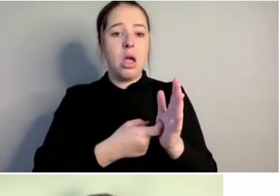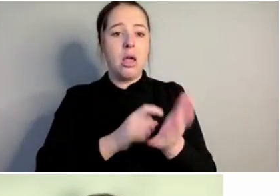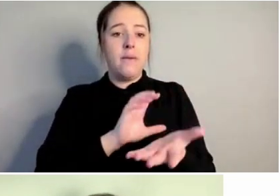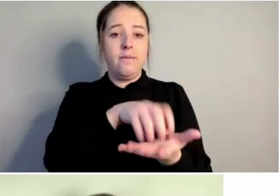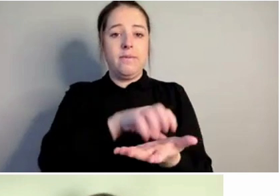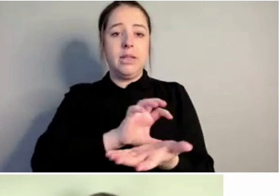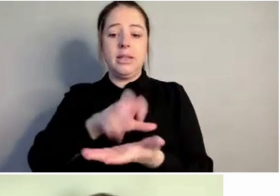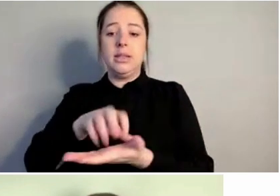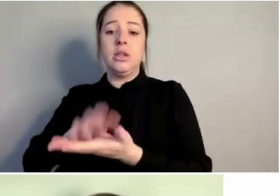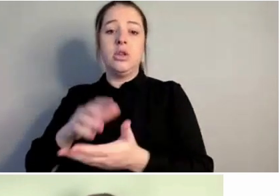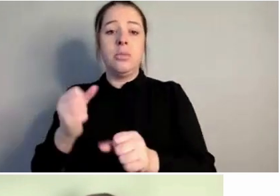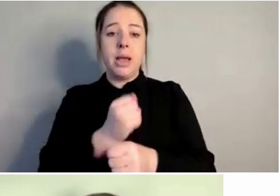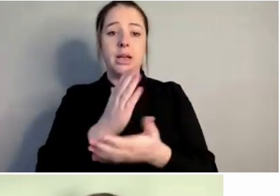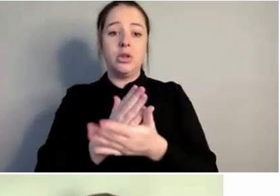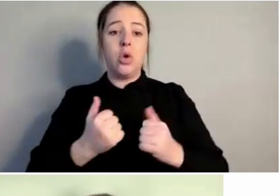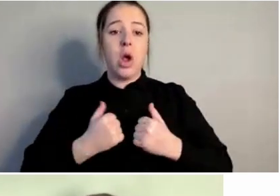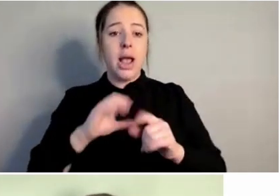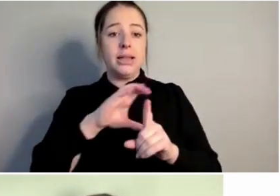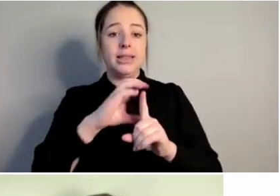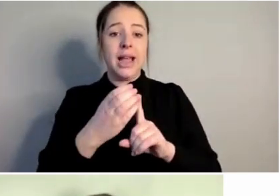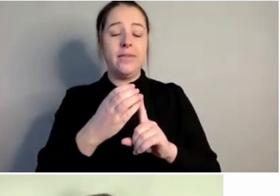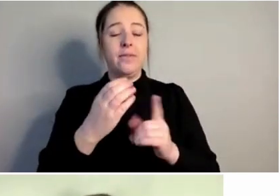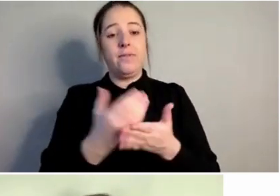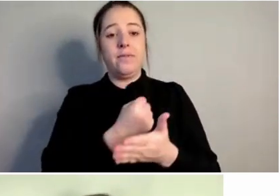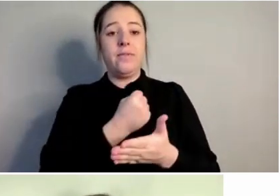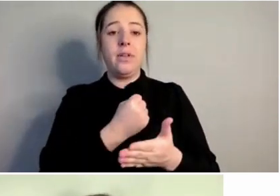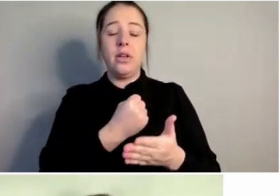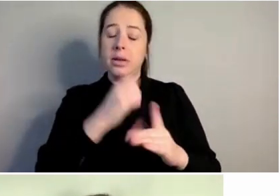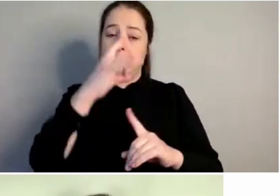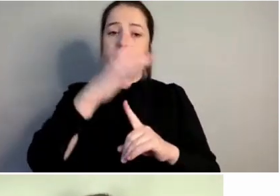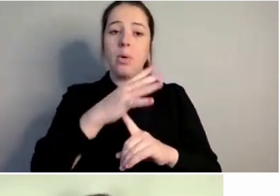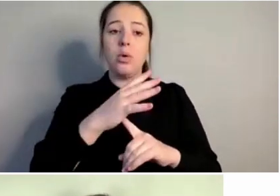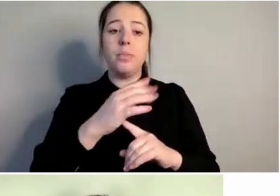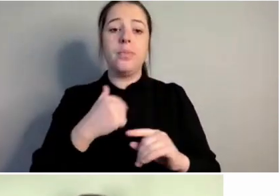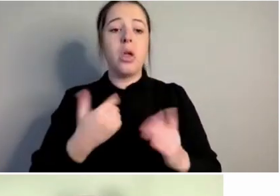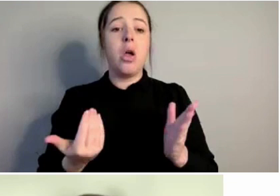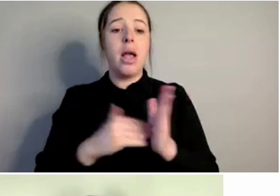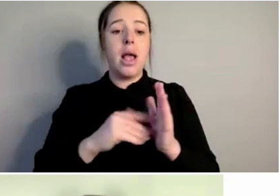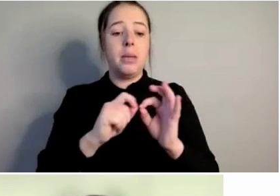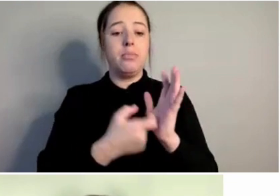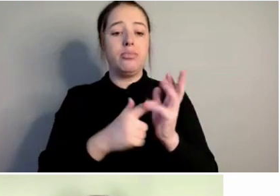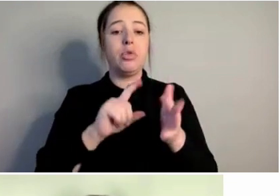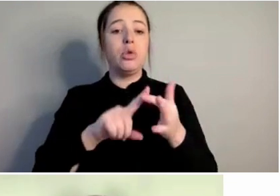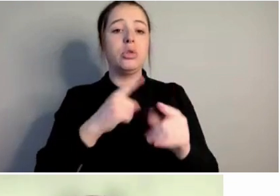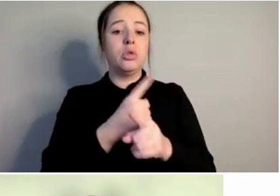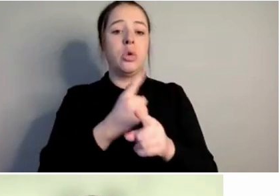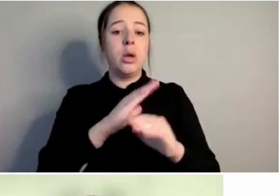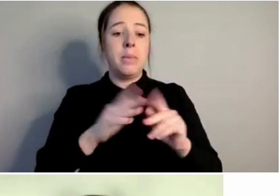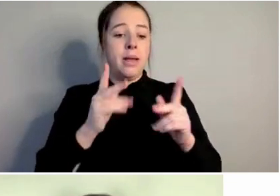is absolutely critical to our work. But I would build on what Bruce says, safety culture is not just physical safety,